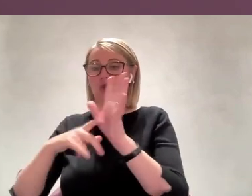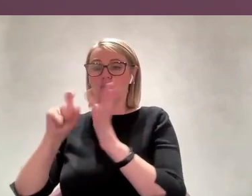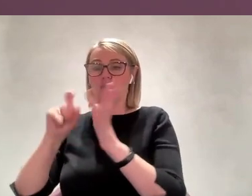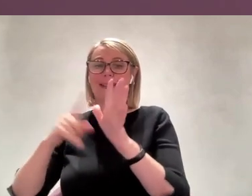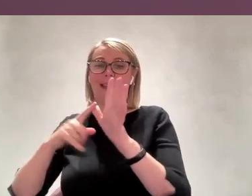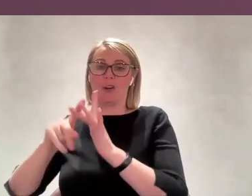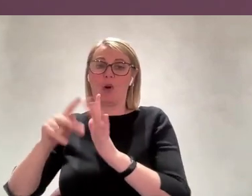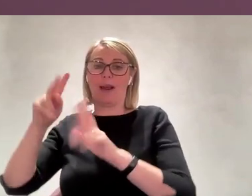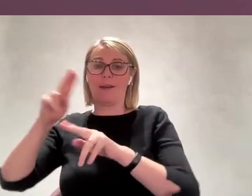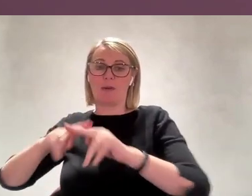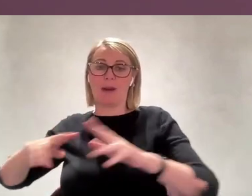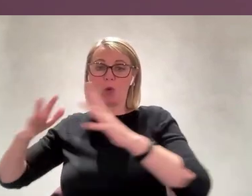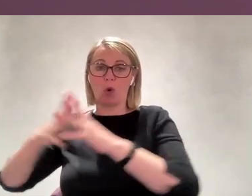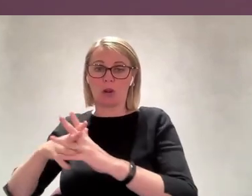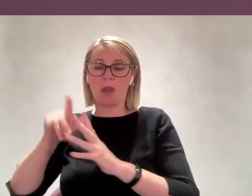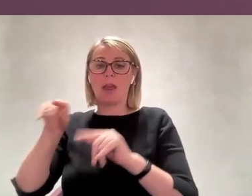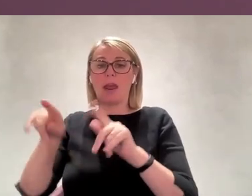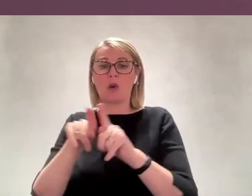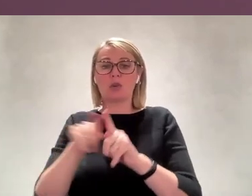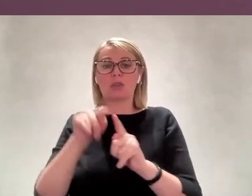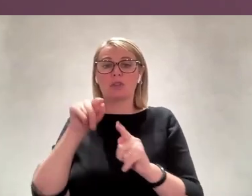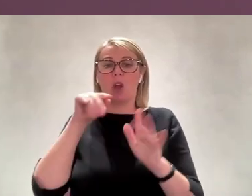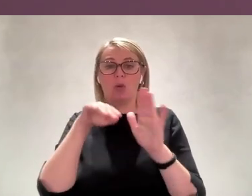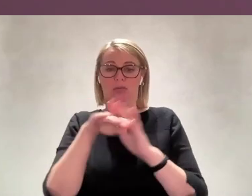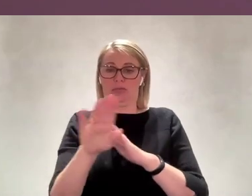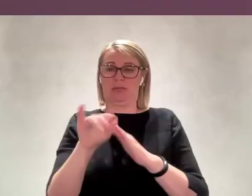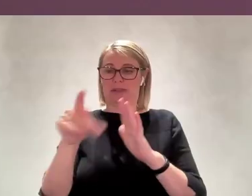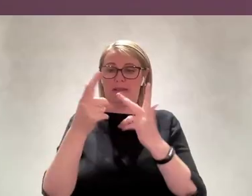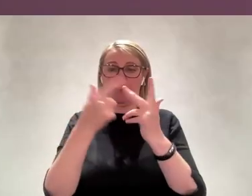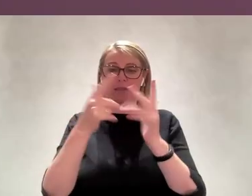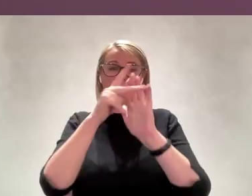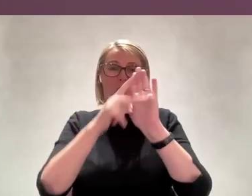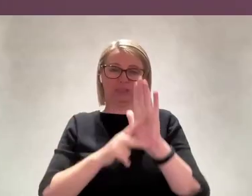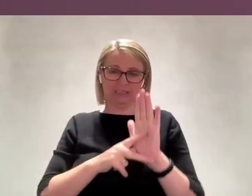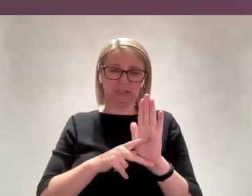Framework and administrative guideline and other policies,